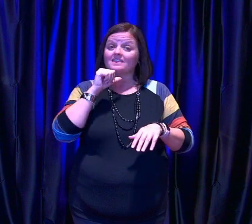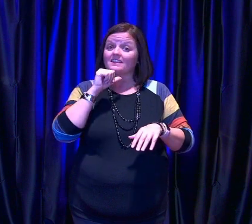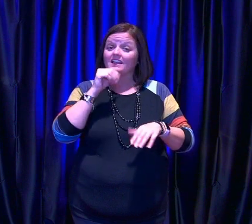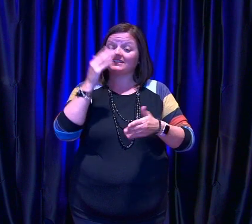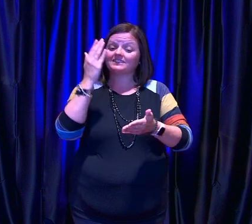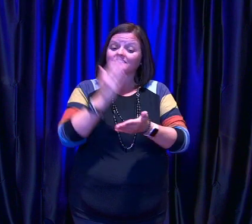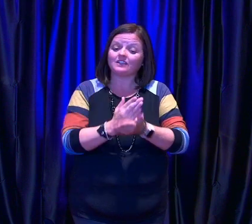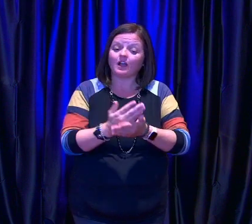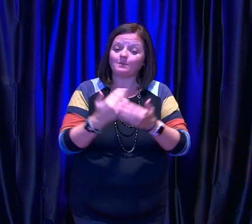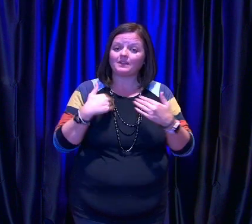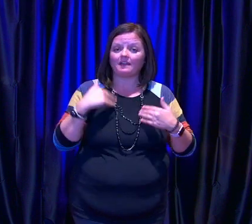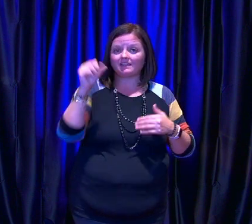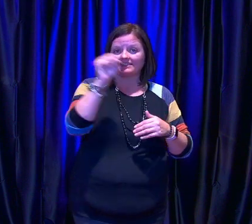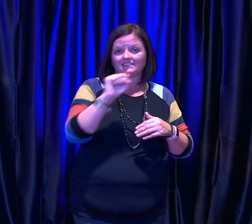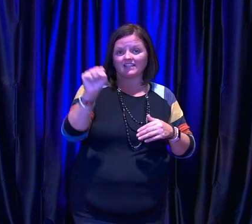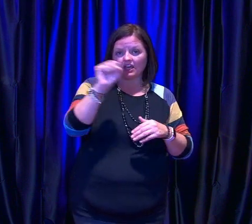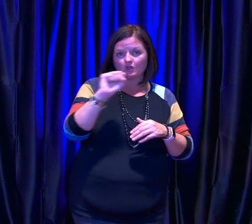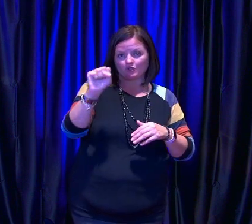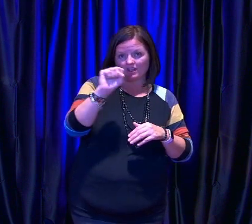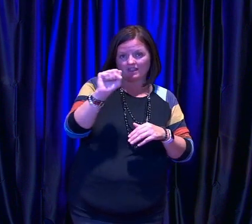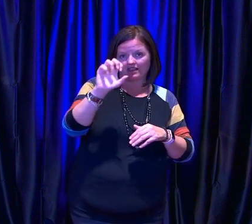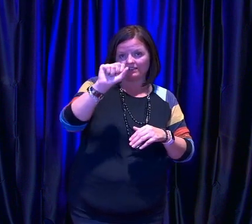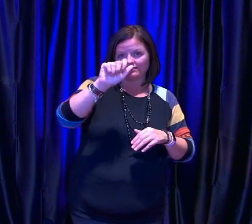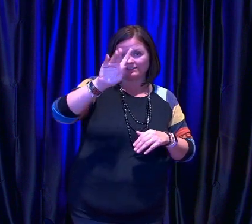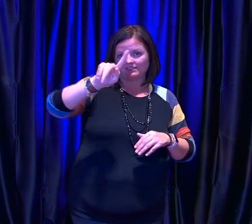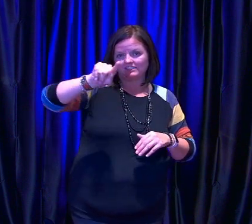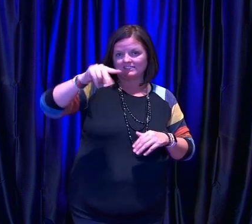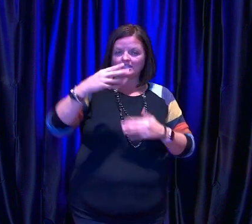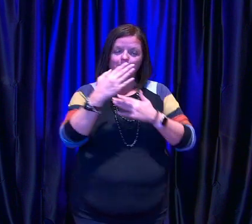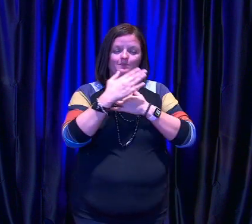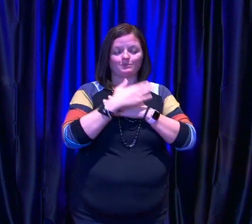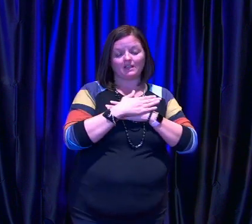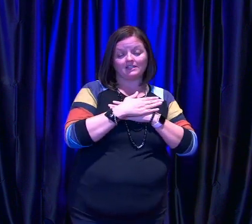they had a resurrection day and so soon the new testament church